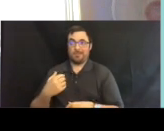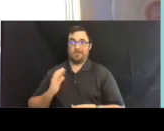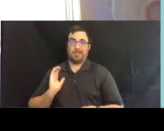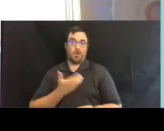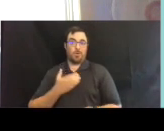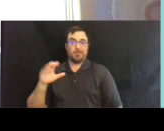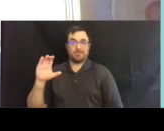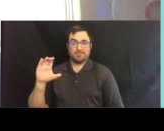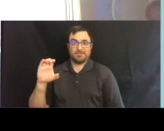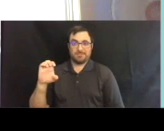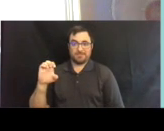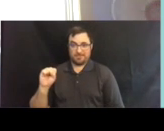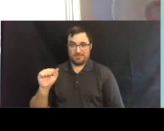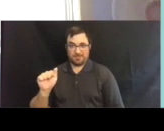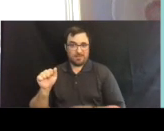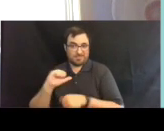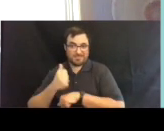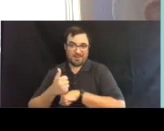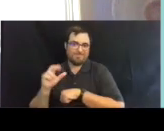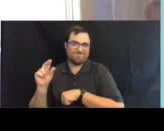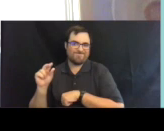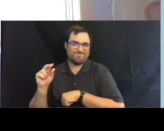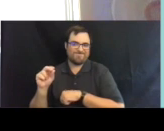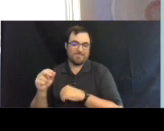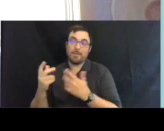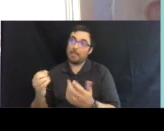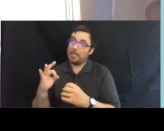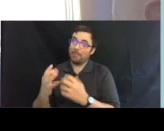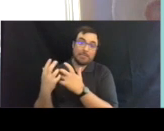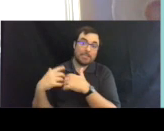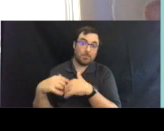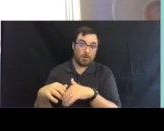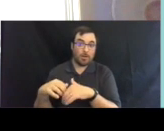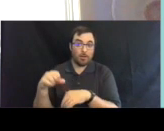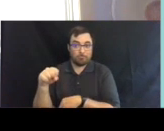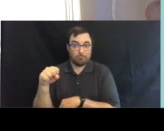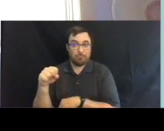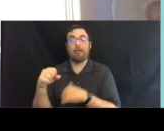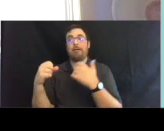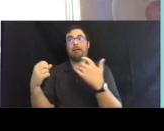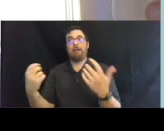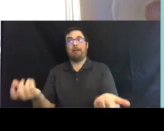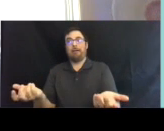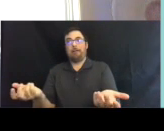works. But if it did work that way, I probably would talk with